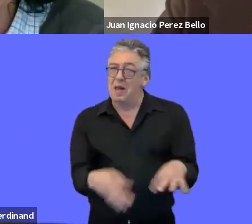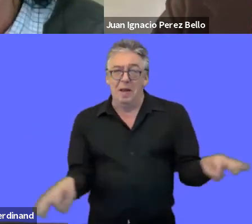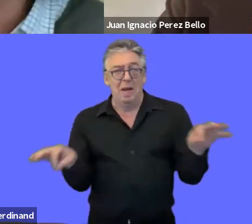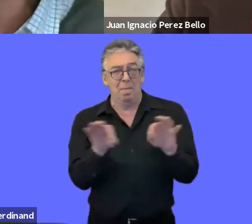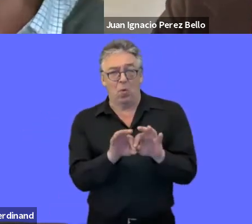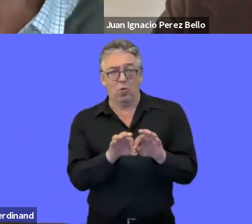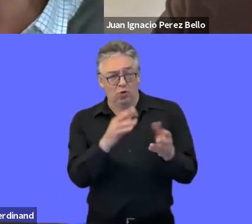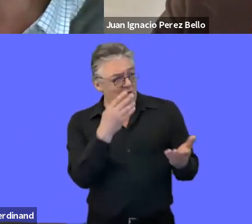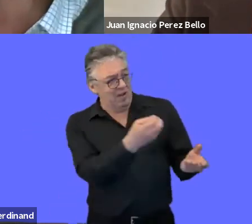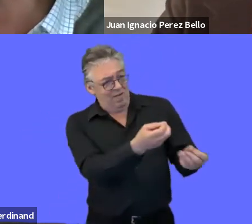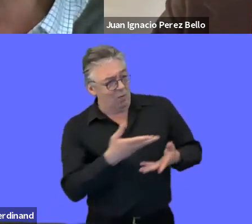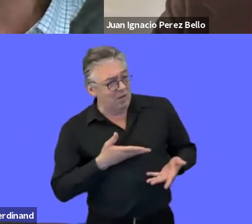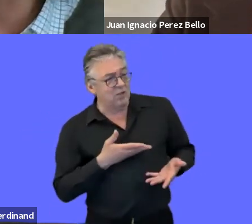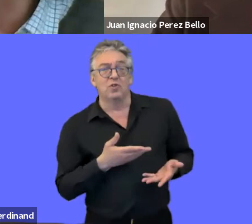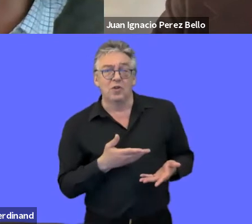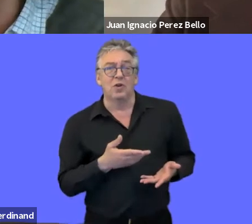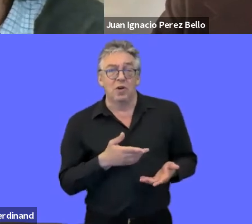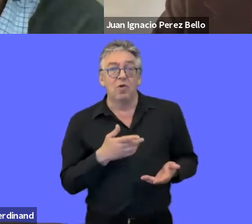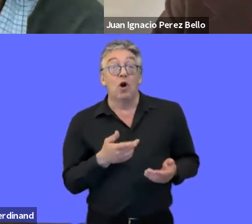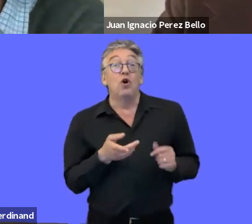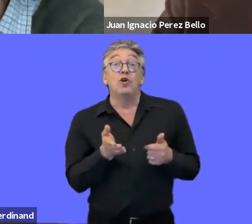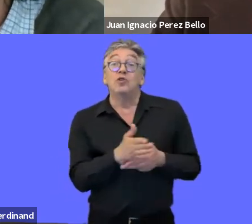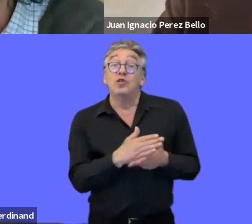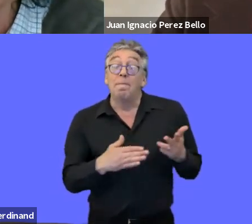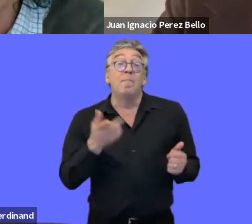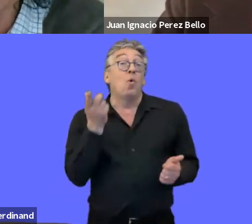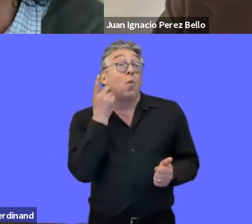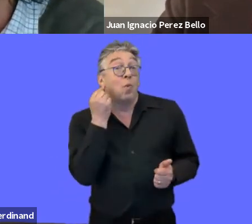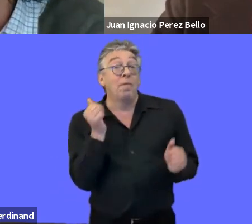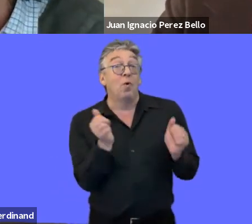about woman with disabilities under the CRPD protocol.